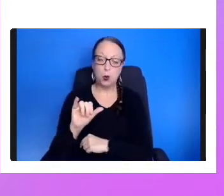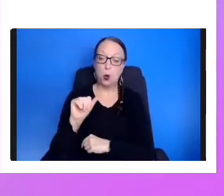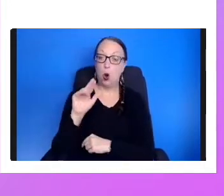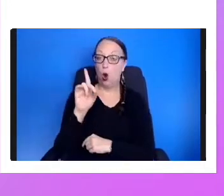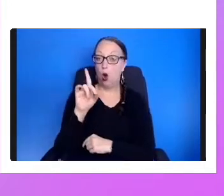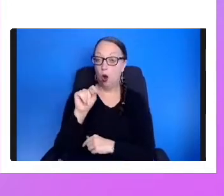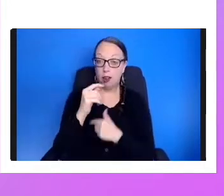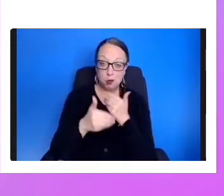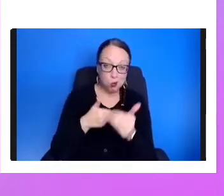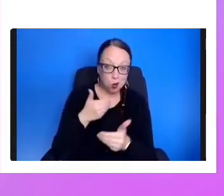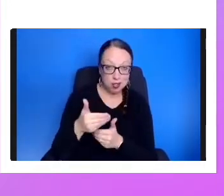and everything else.